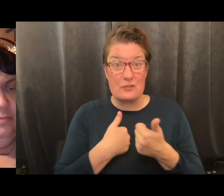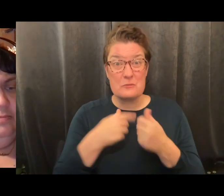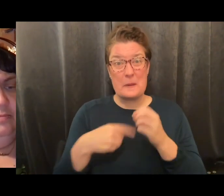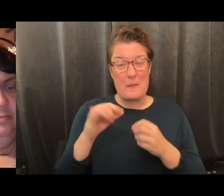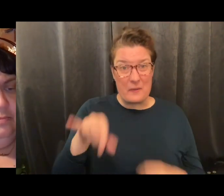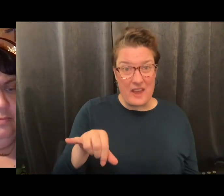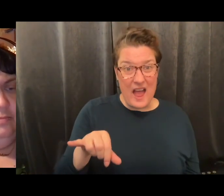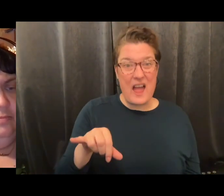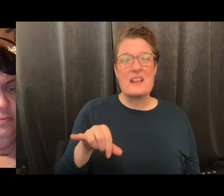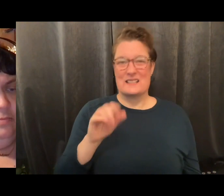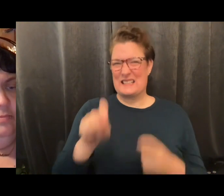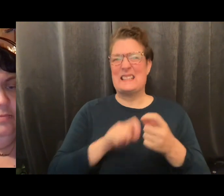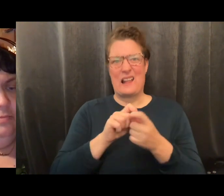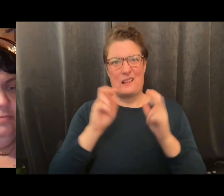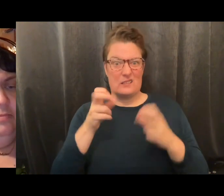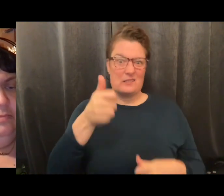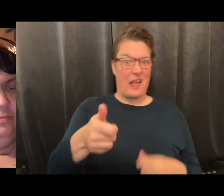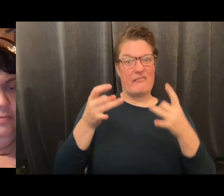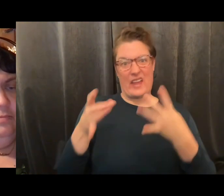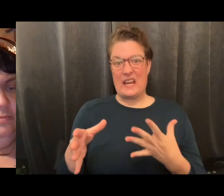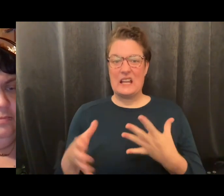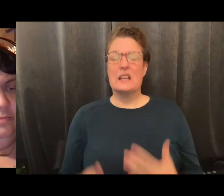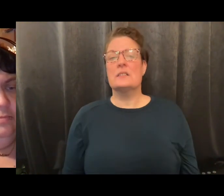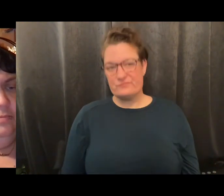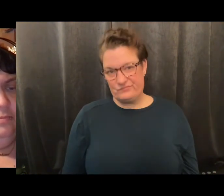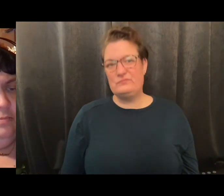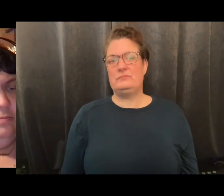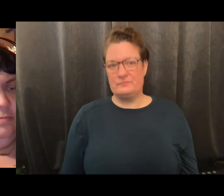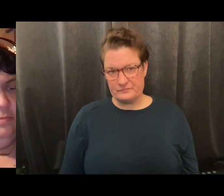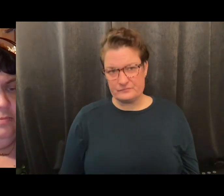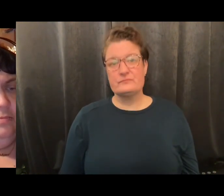So, besides the things that I already loved about Judaism and that I held as